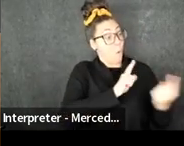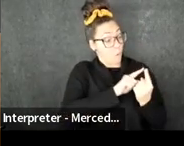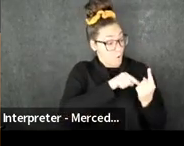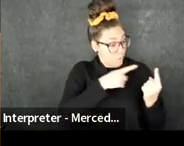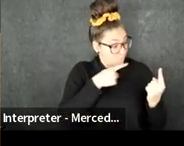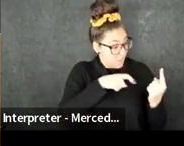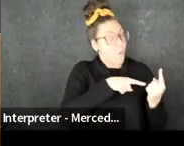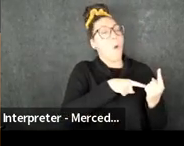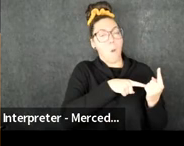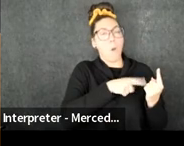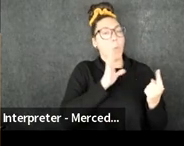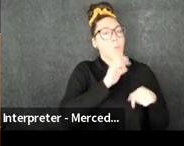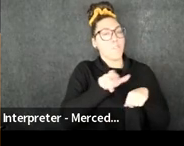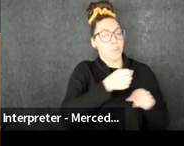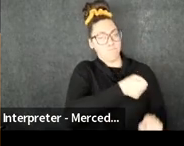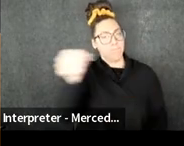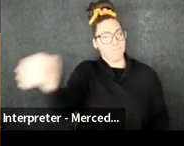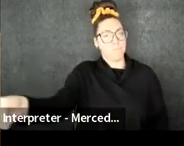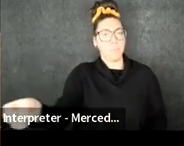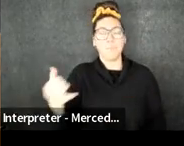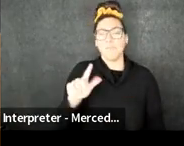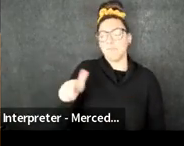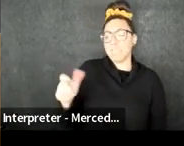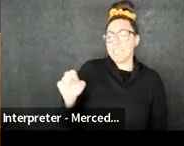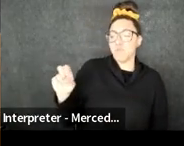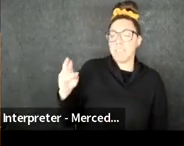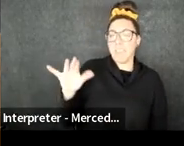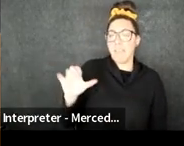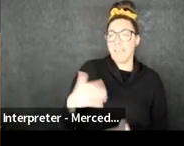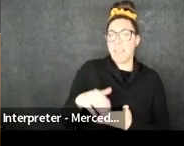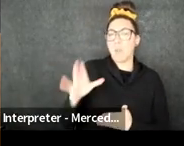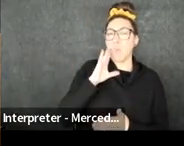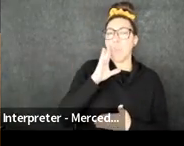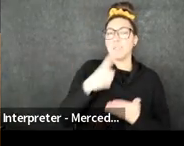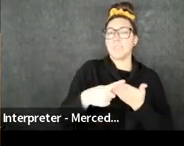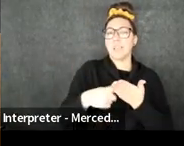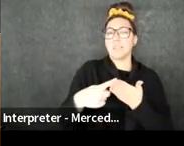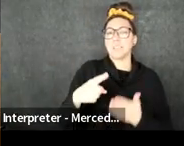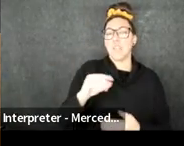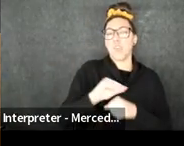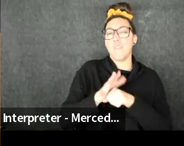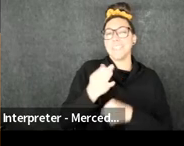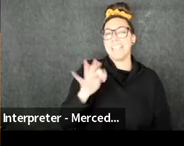I'd like to pass it over to Enrique, who's going to cover the COVID 19 pandemic and its impact on students